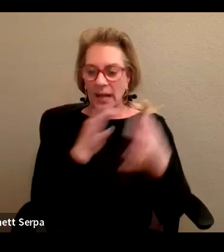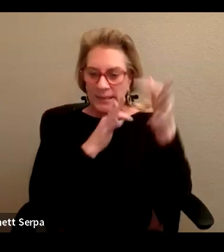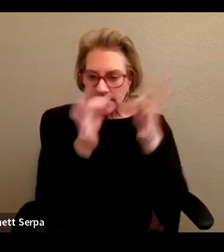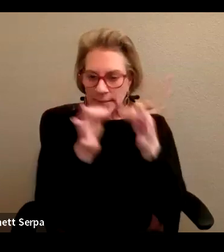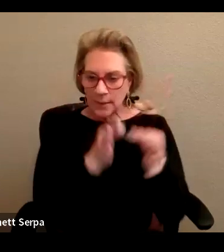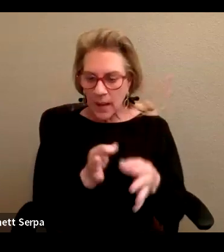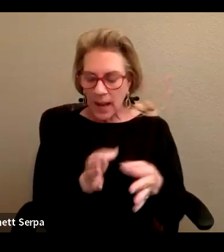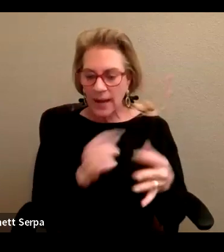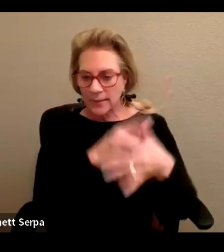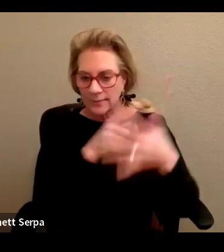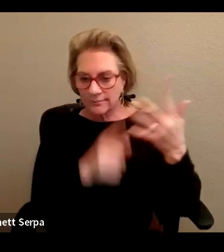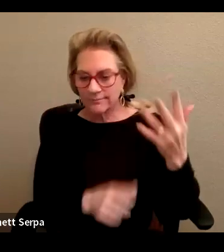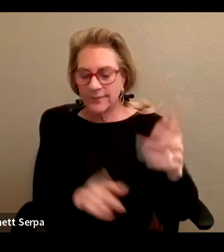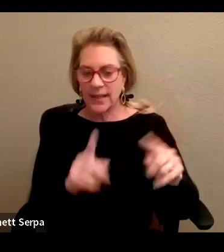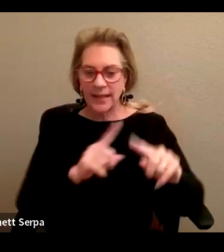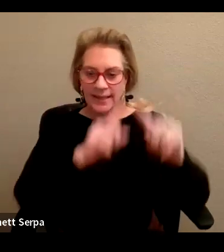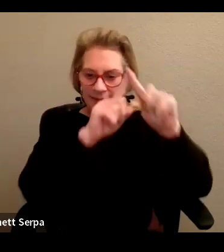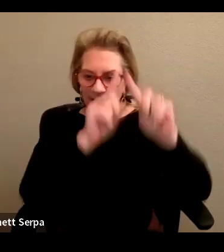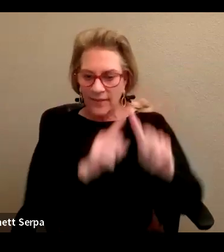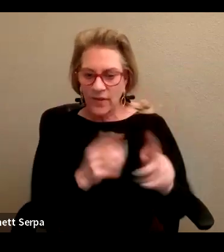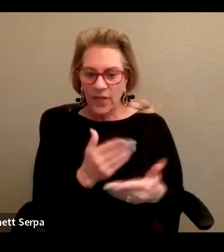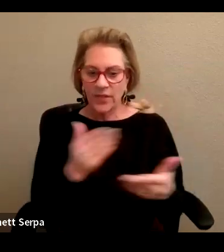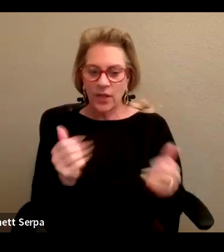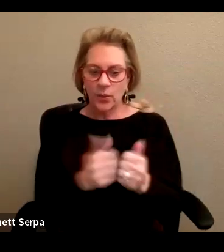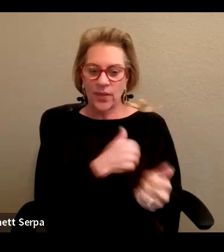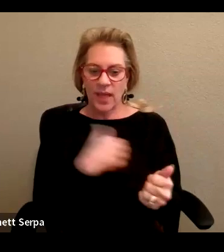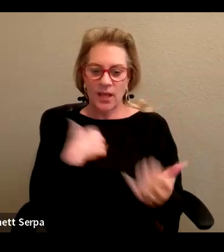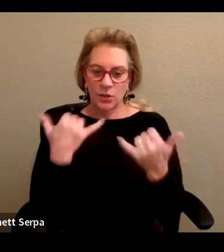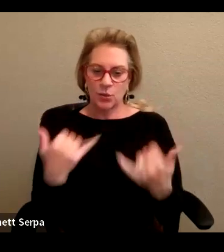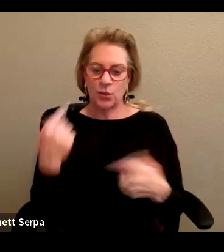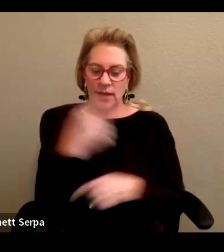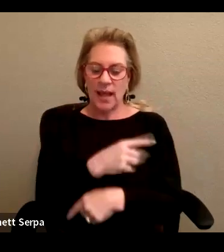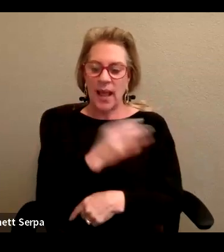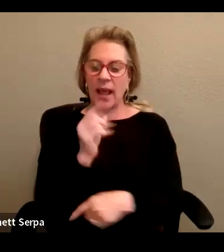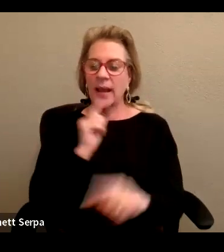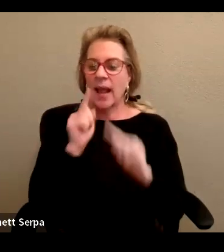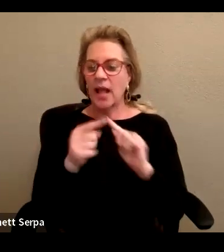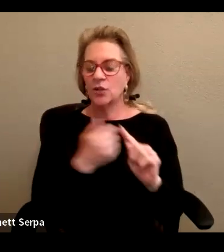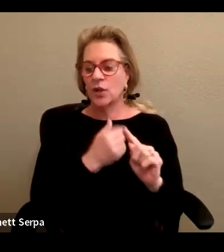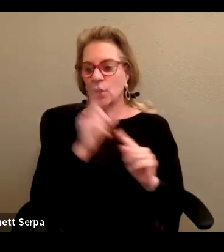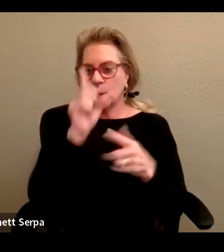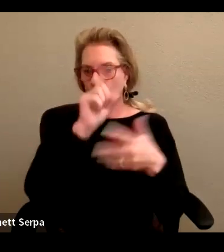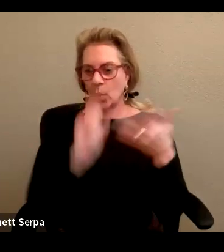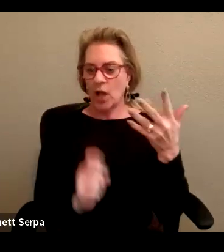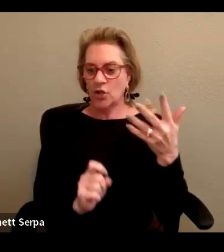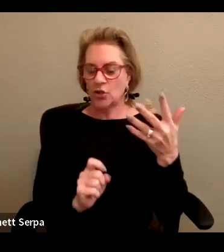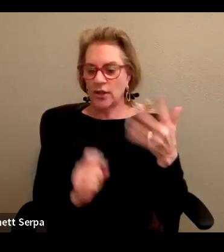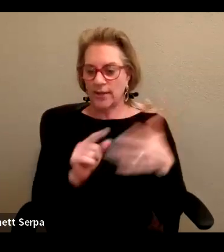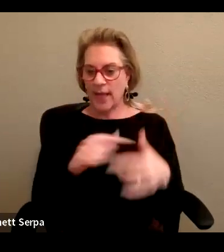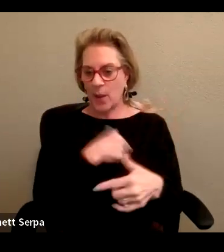the different Publications with us today and also for answering the questions that came in uh